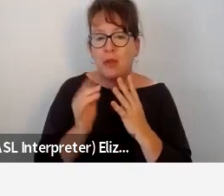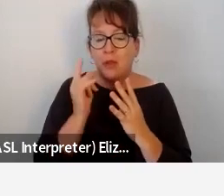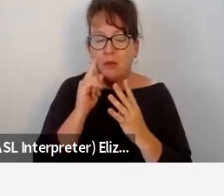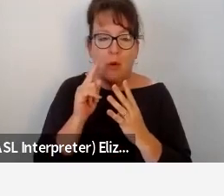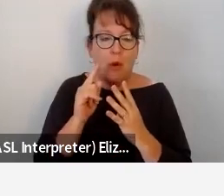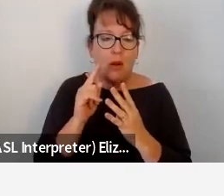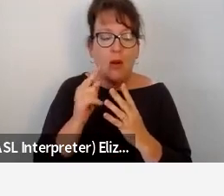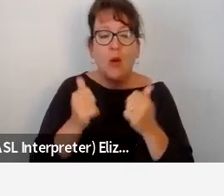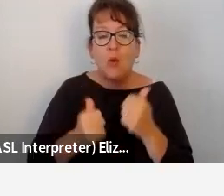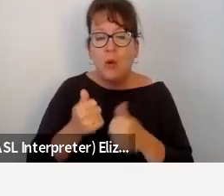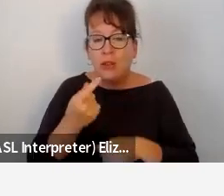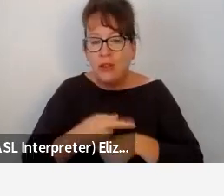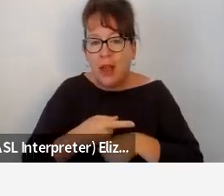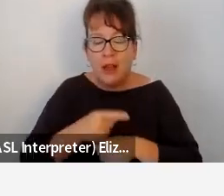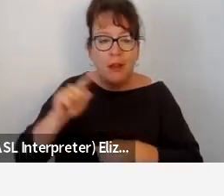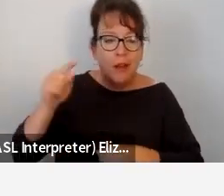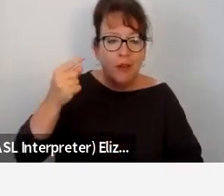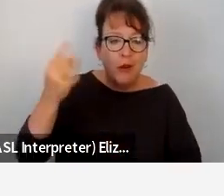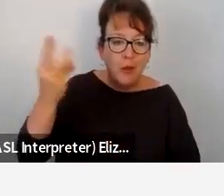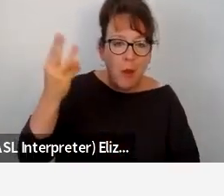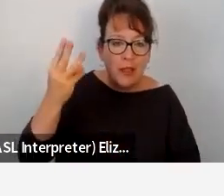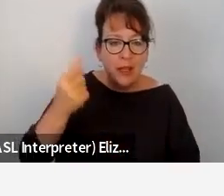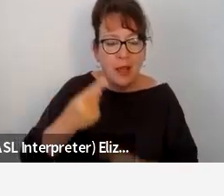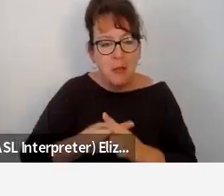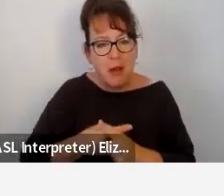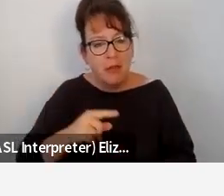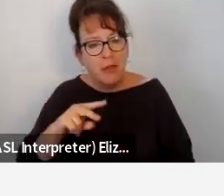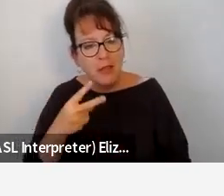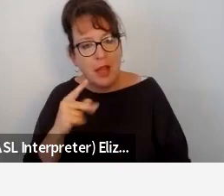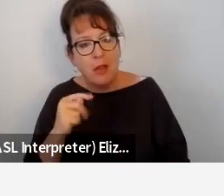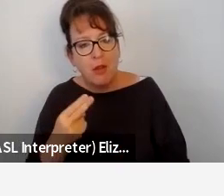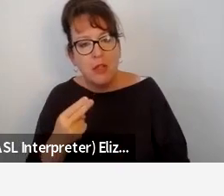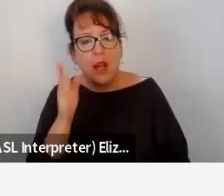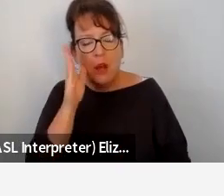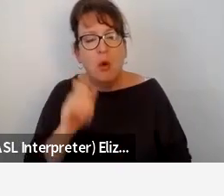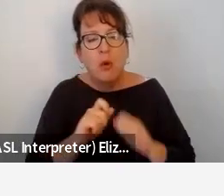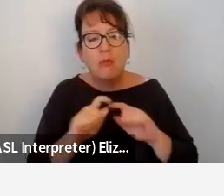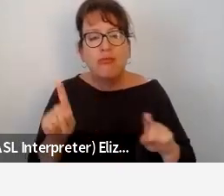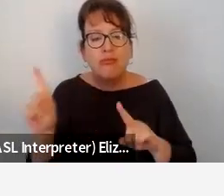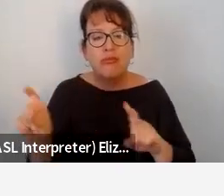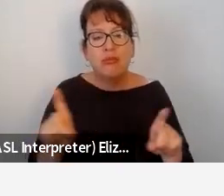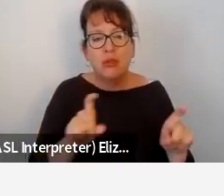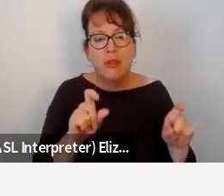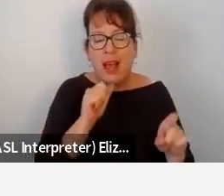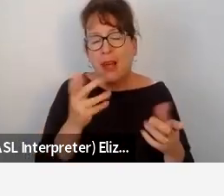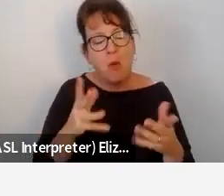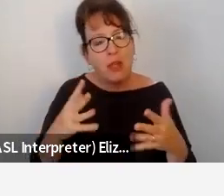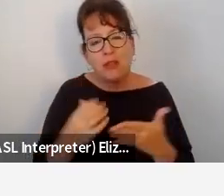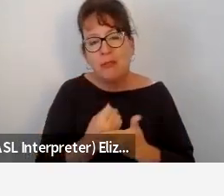We are also anticipating capping infrastructure costs at 10 to 20 percent of the overall grant